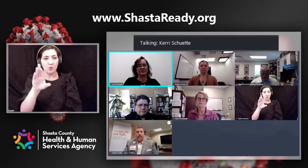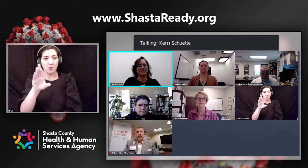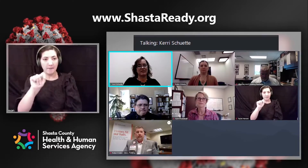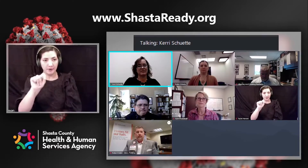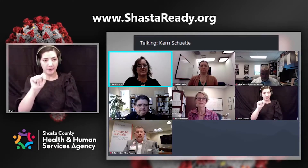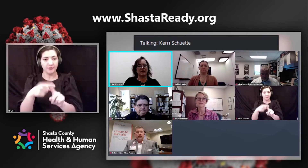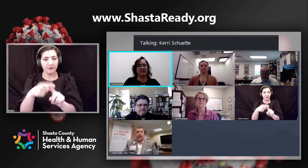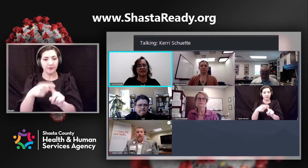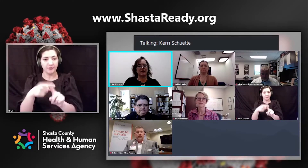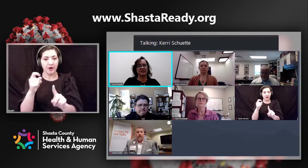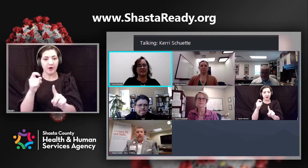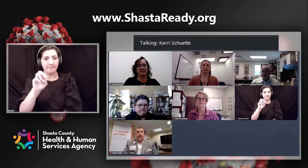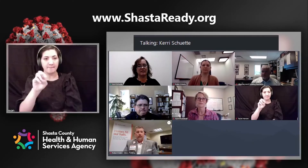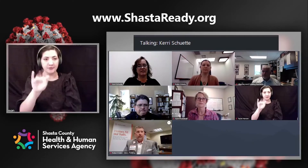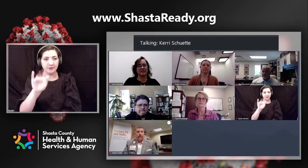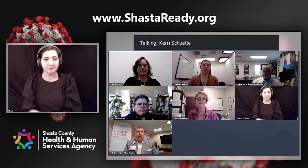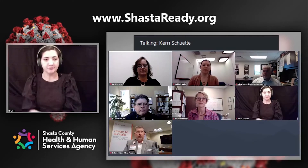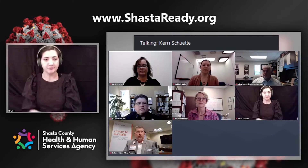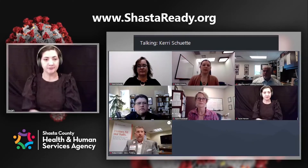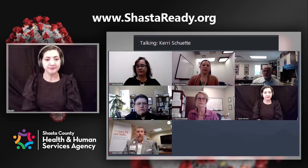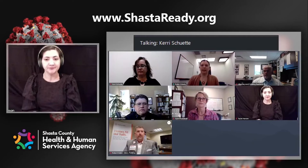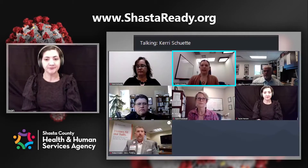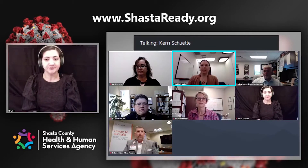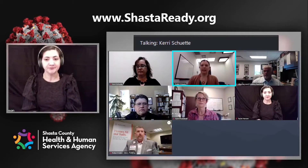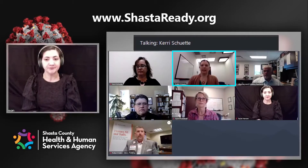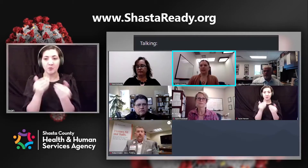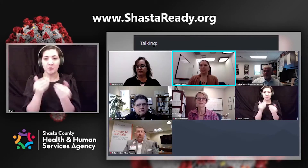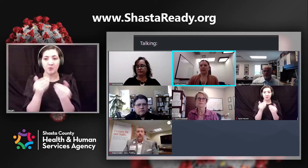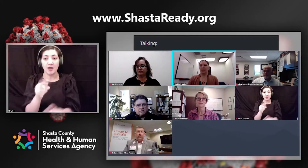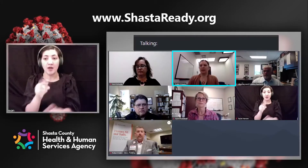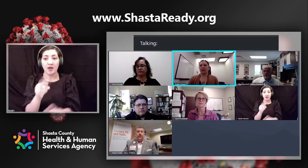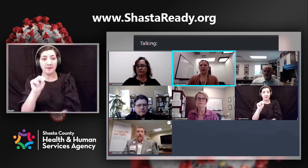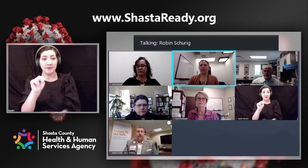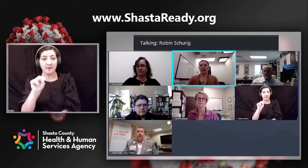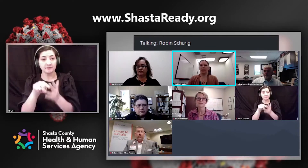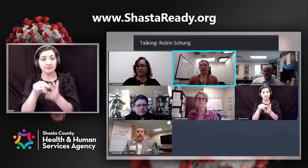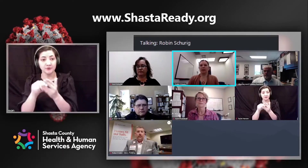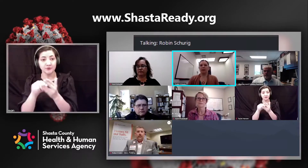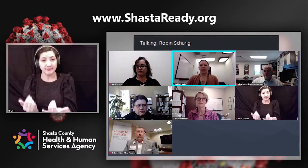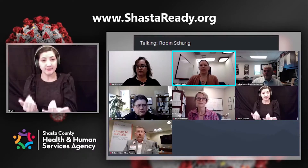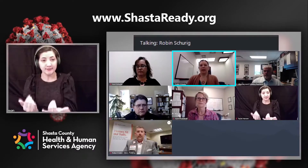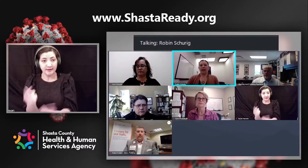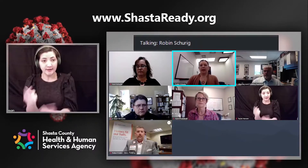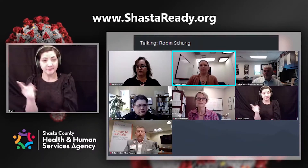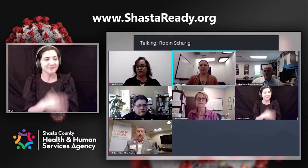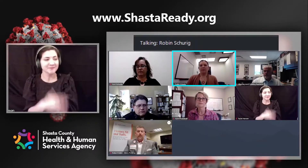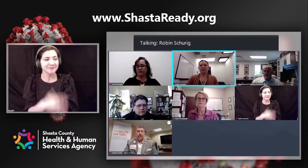us out today? Kerri, good morning. I have the blueprint